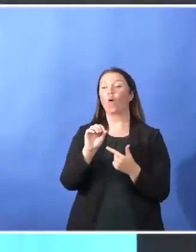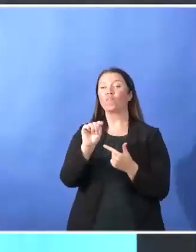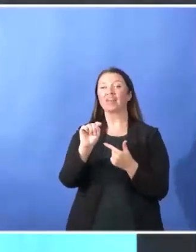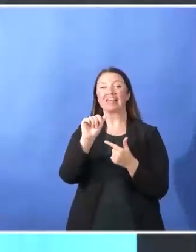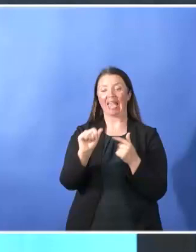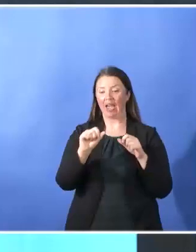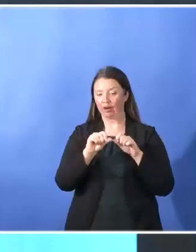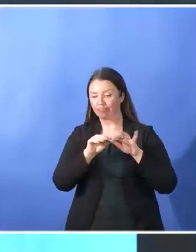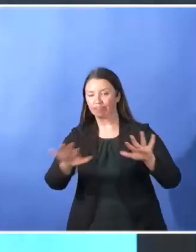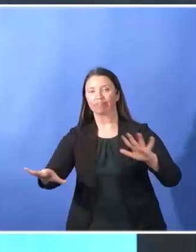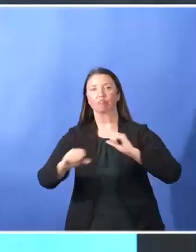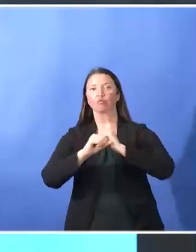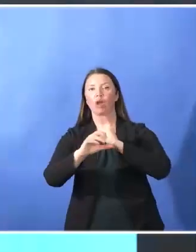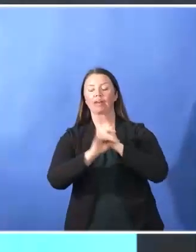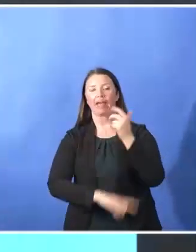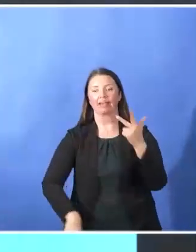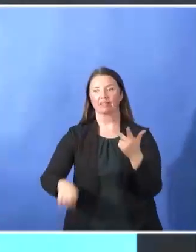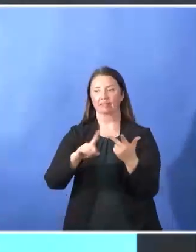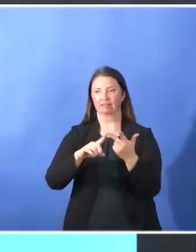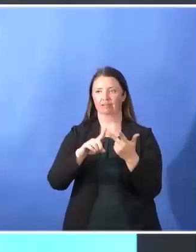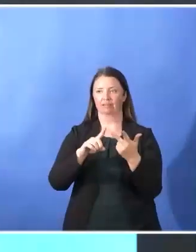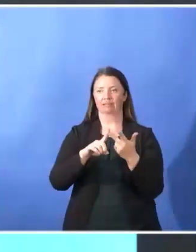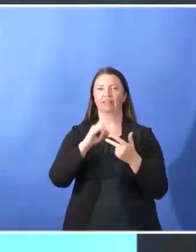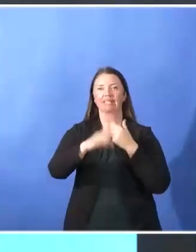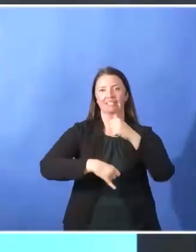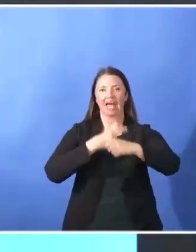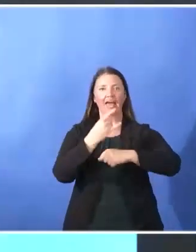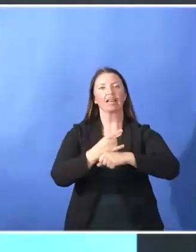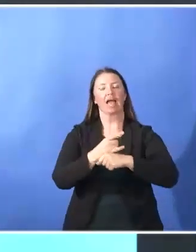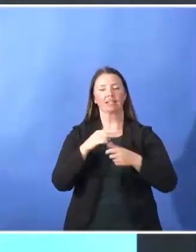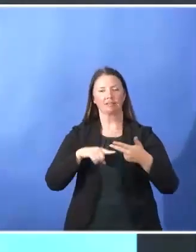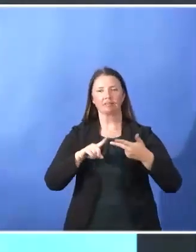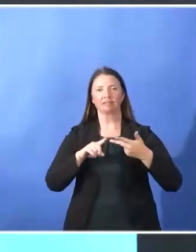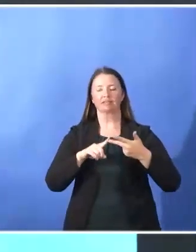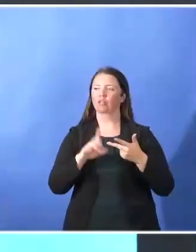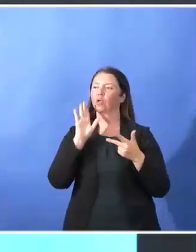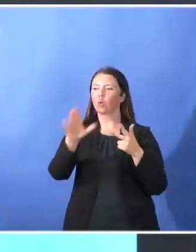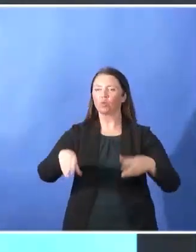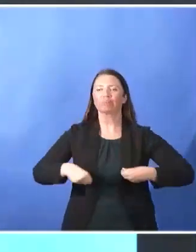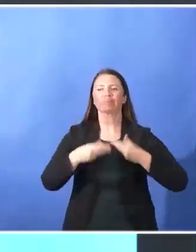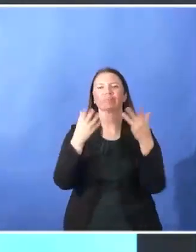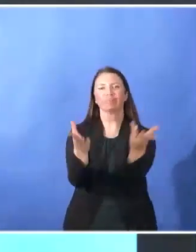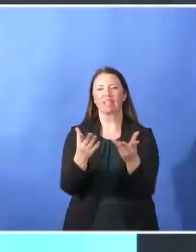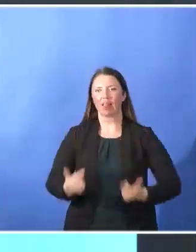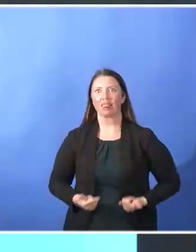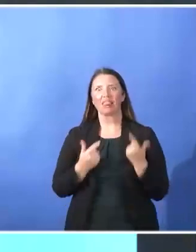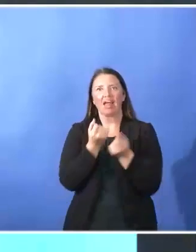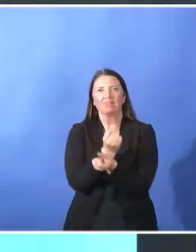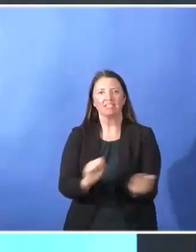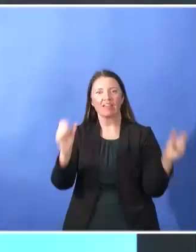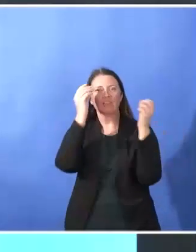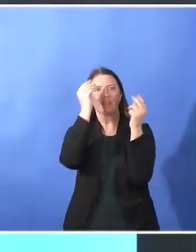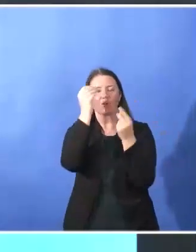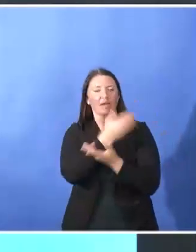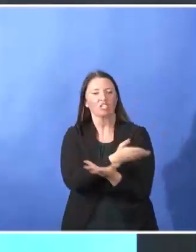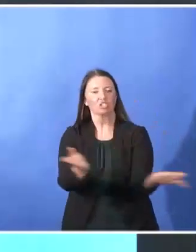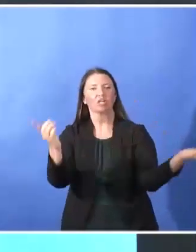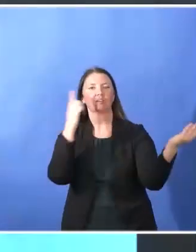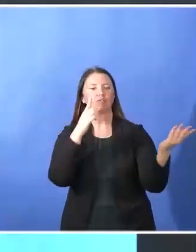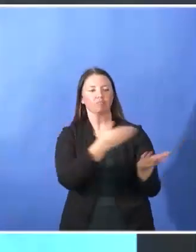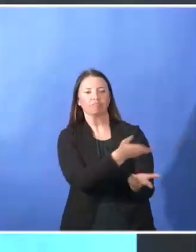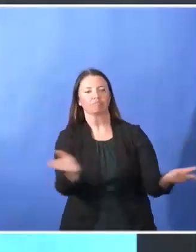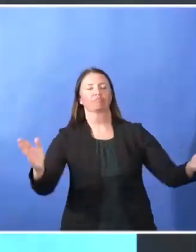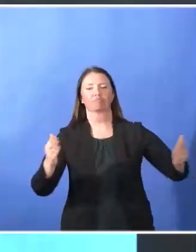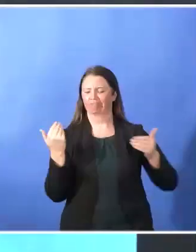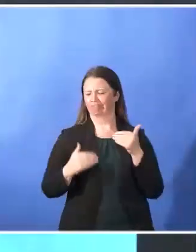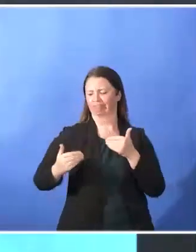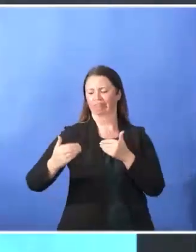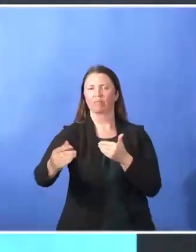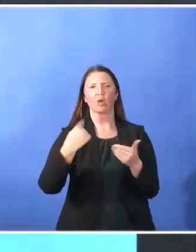CONSUMERS, TDS, AND RADIOS EVERY YEAR.